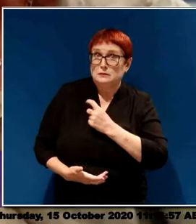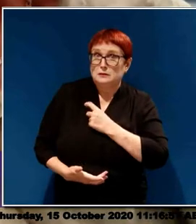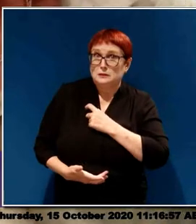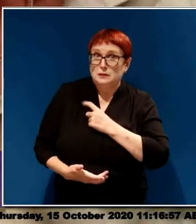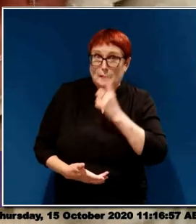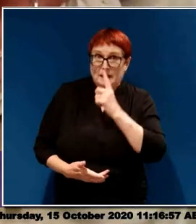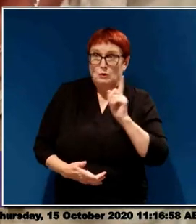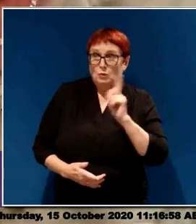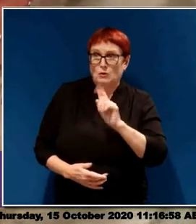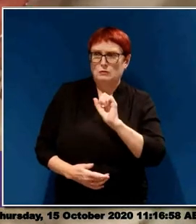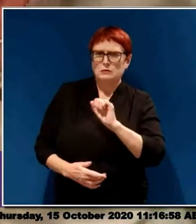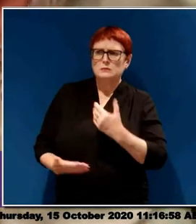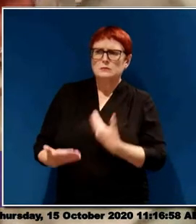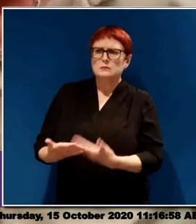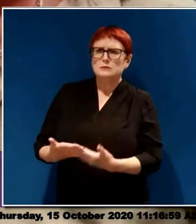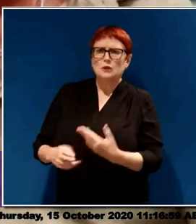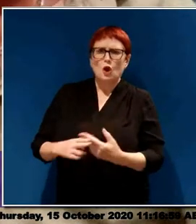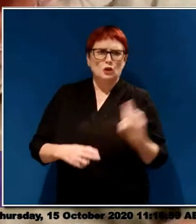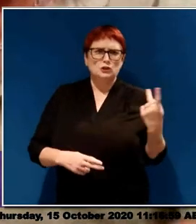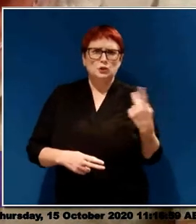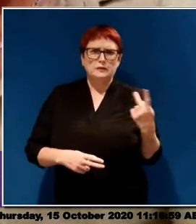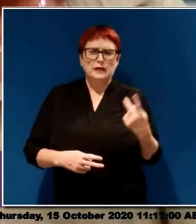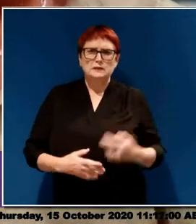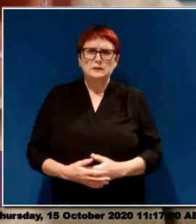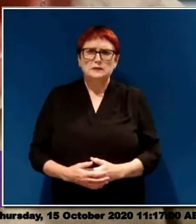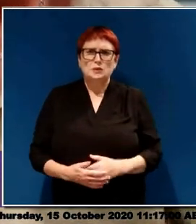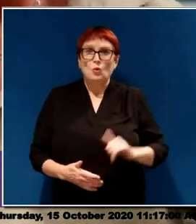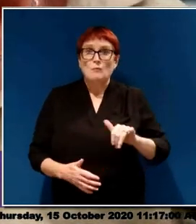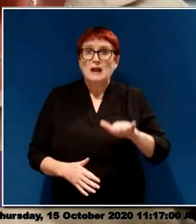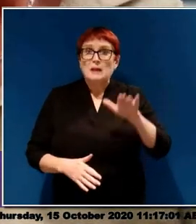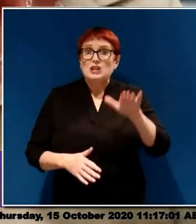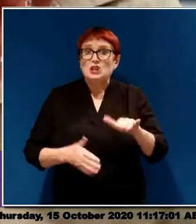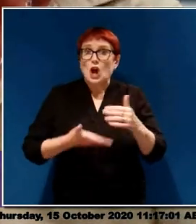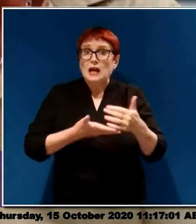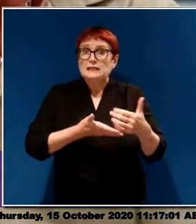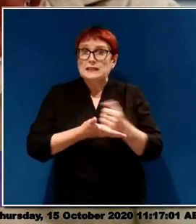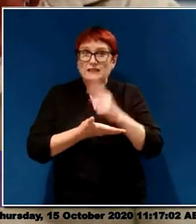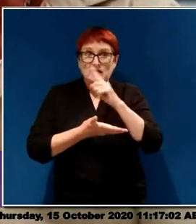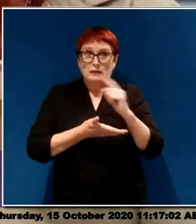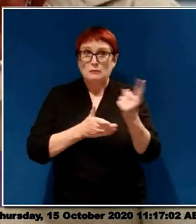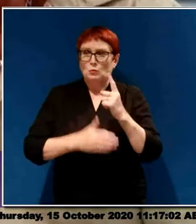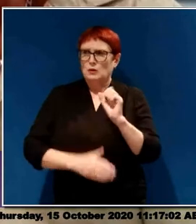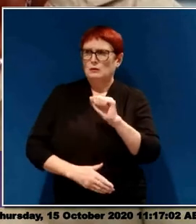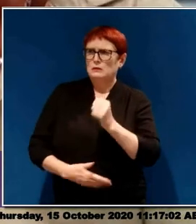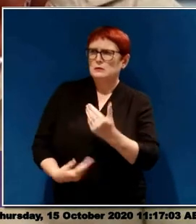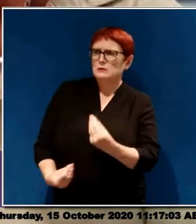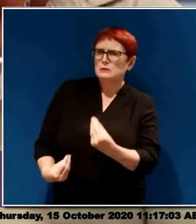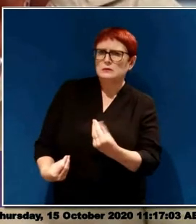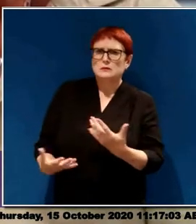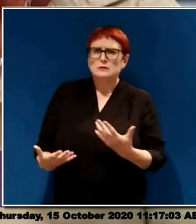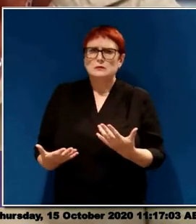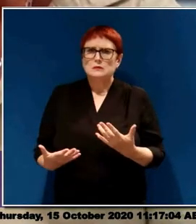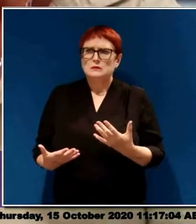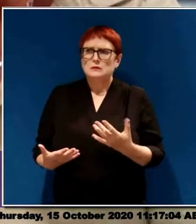even the Department of Child Safety come and knock on the door and say, "You know, you're failing as parents, your son needs to be in school"